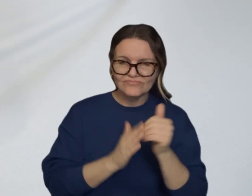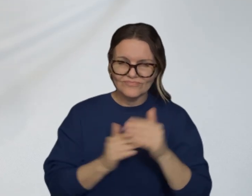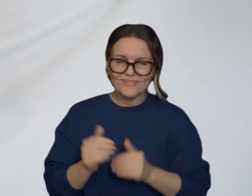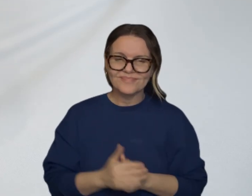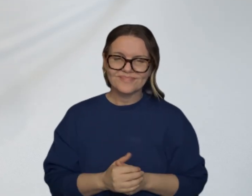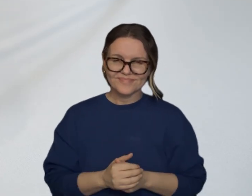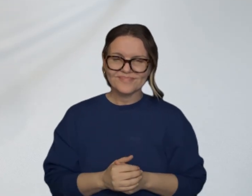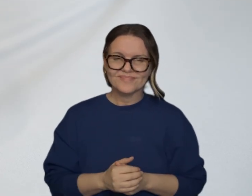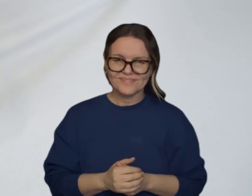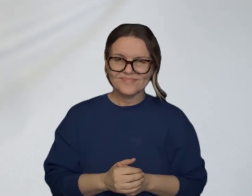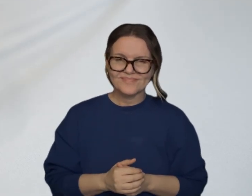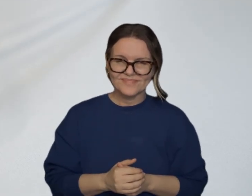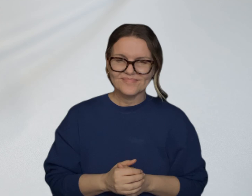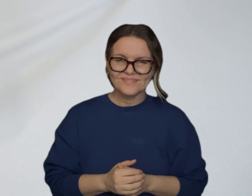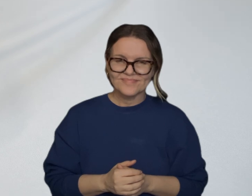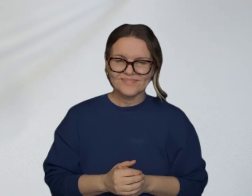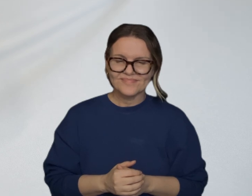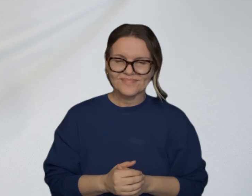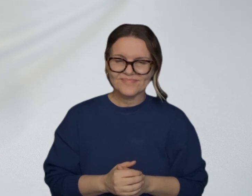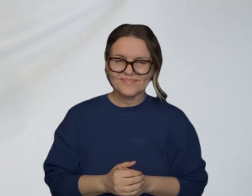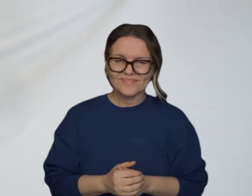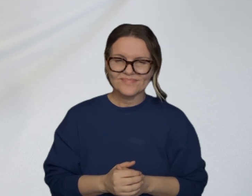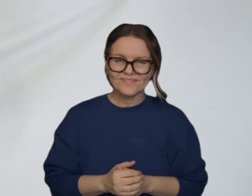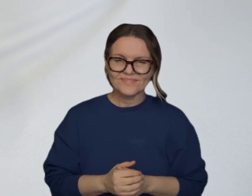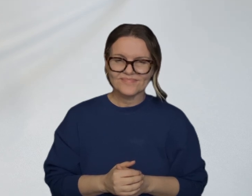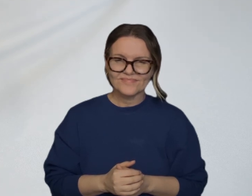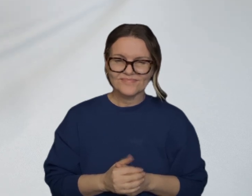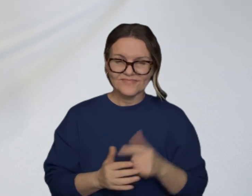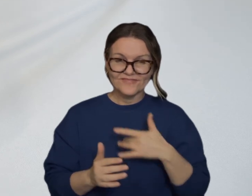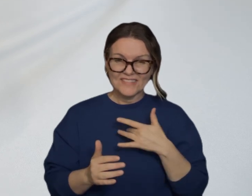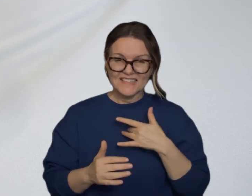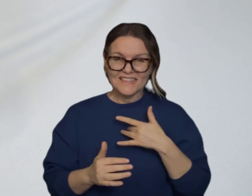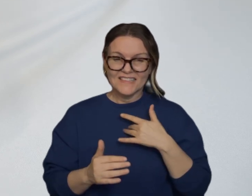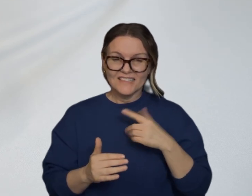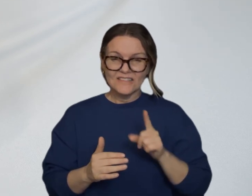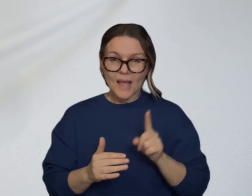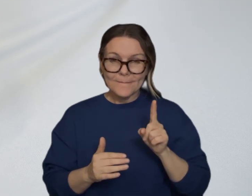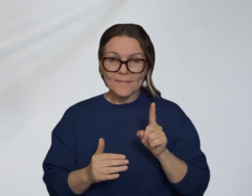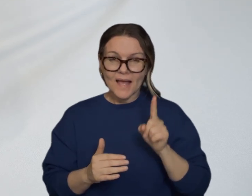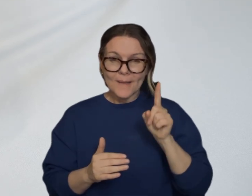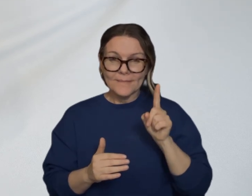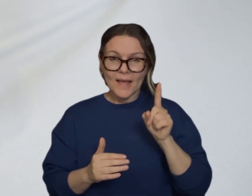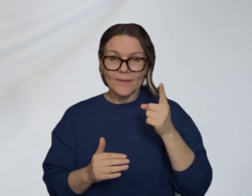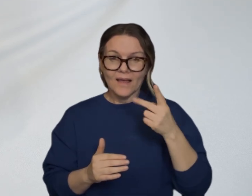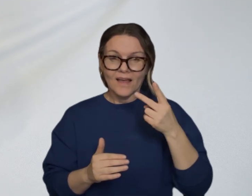go up and up and up up until it's uncomfortable and then back down one this is where you'll spend